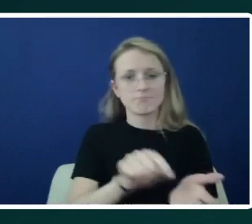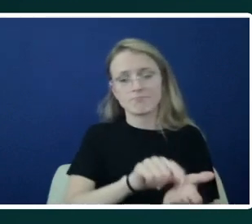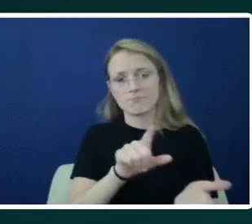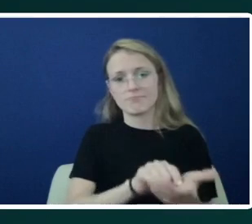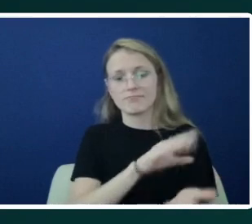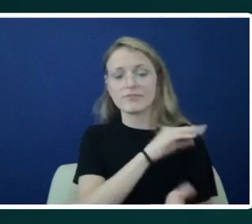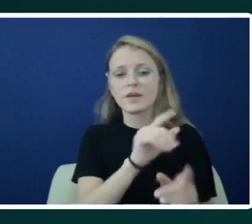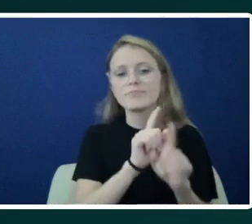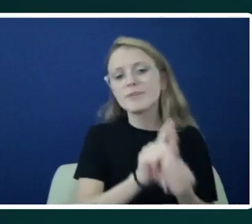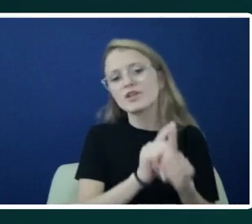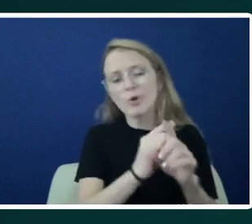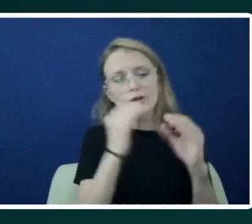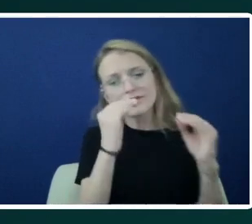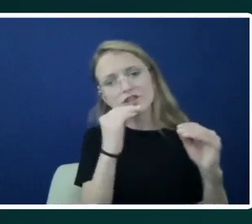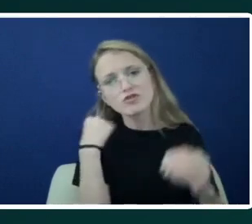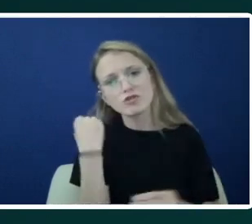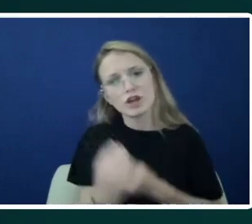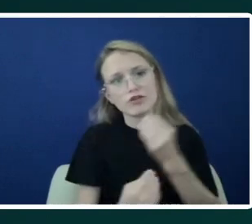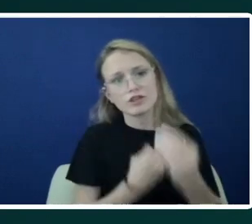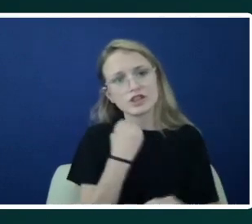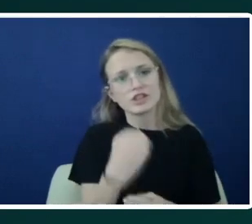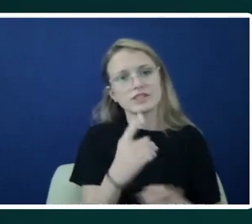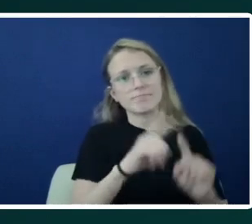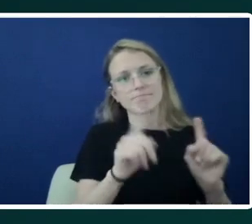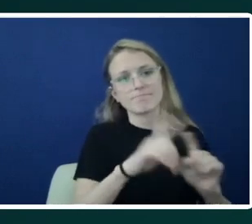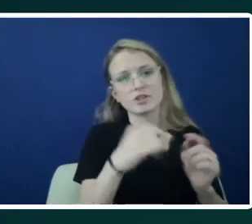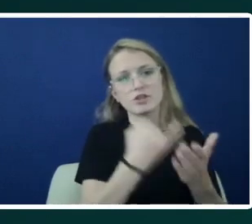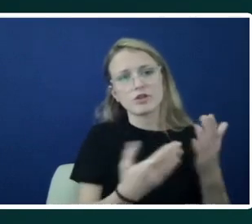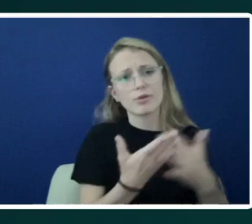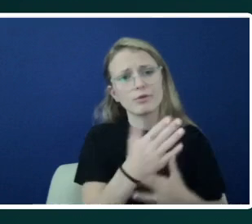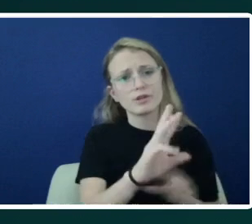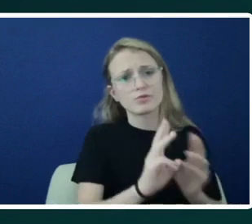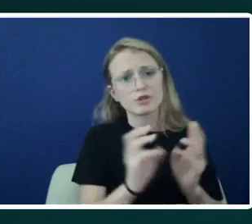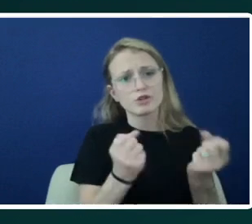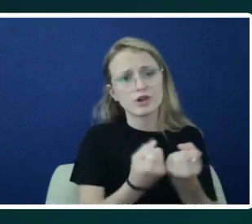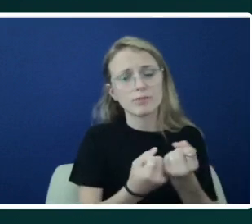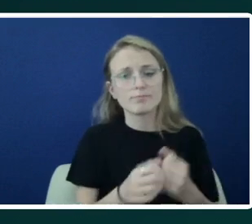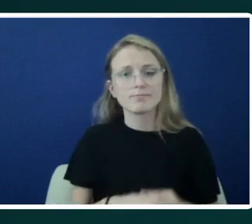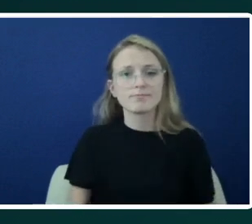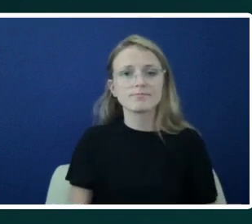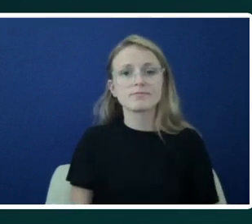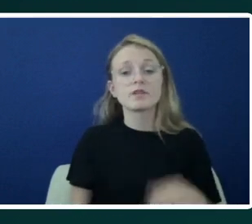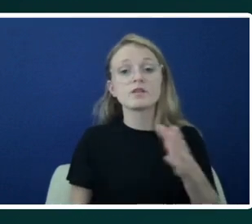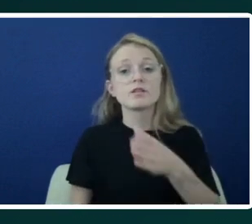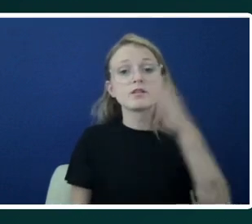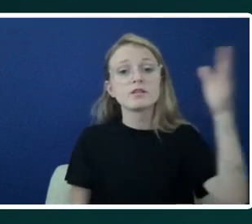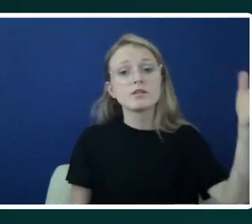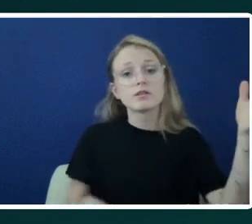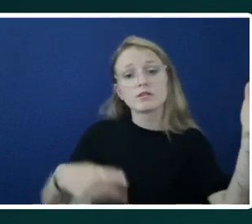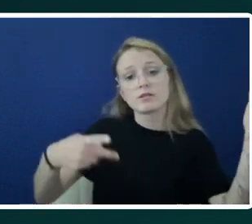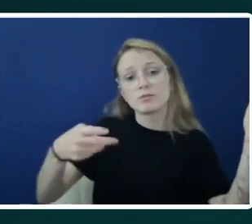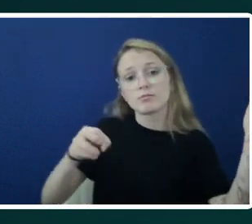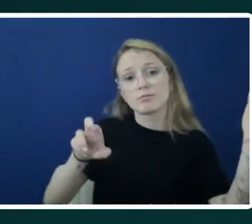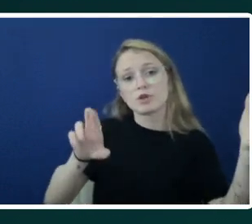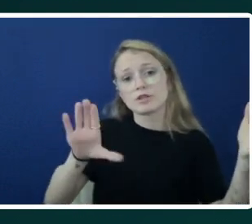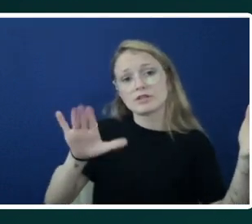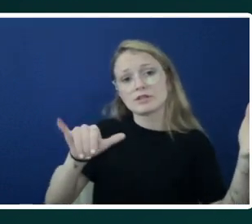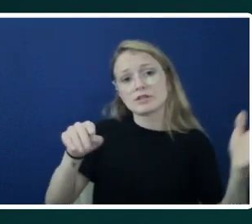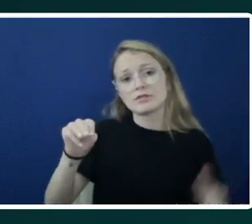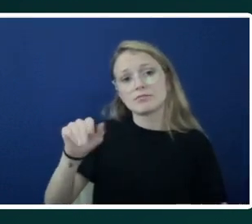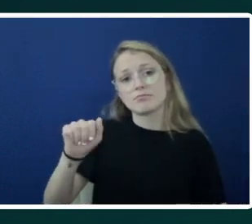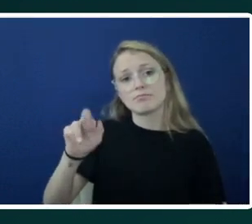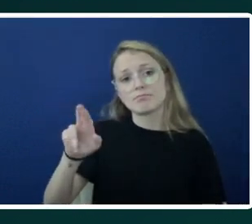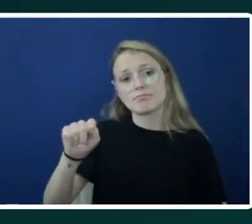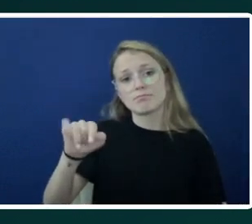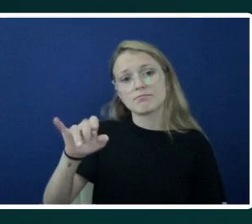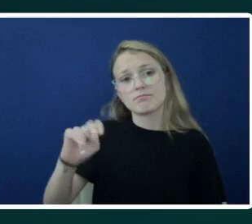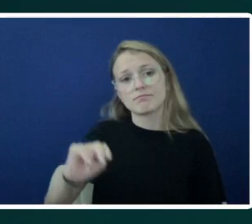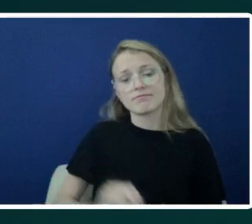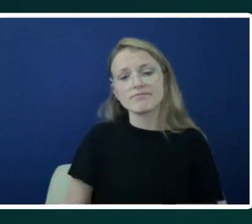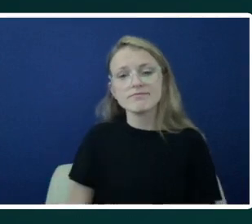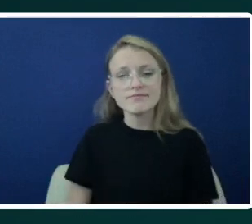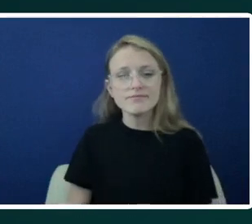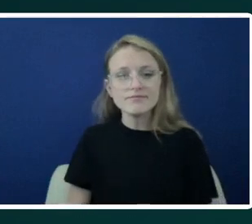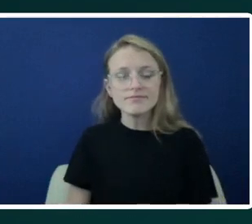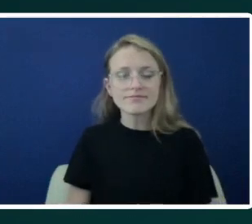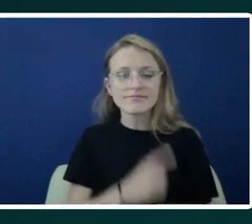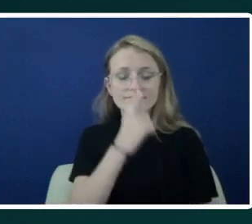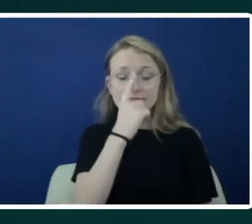artists particularly through his workshop. To his left was Percy -- is Percy Martin who taught art